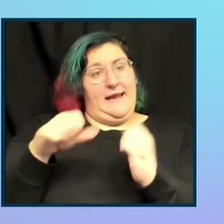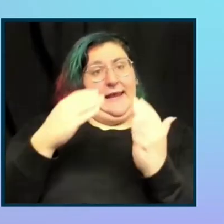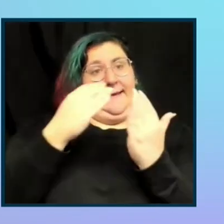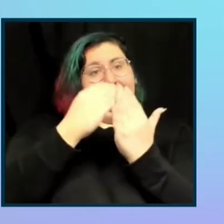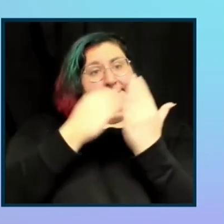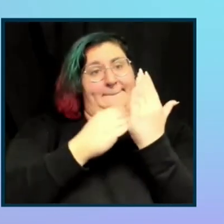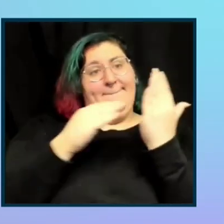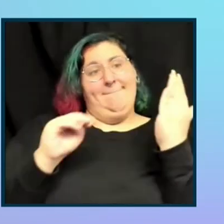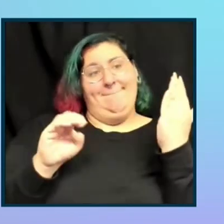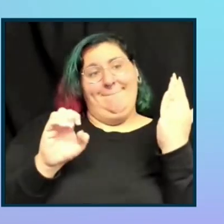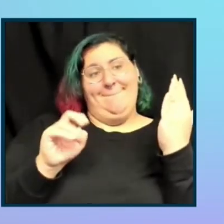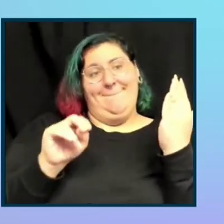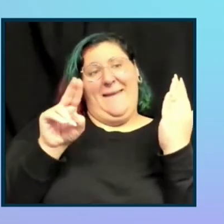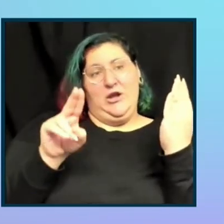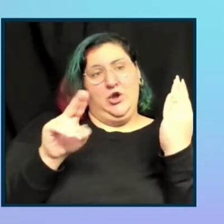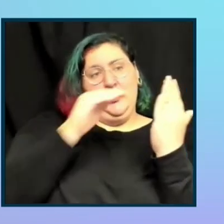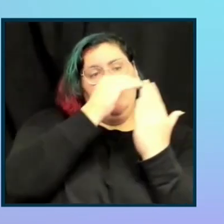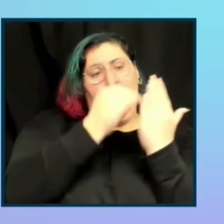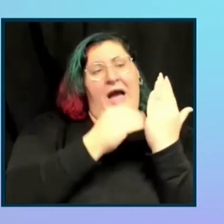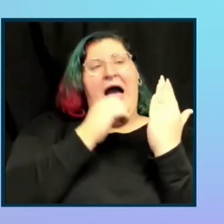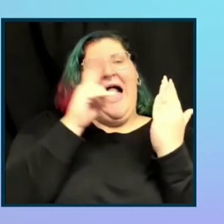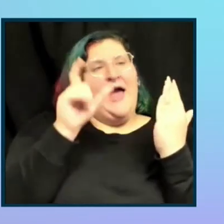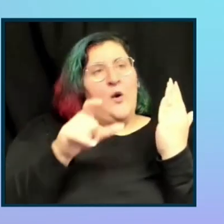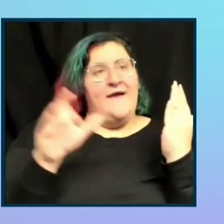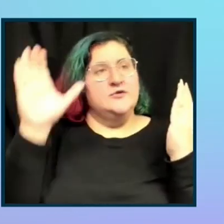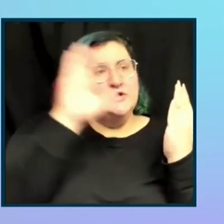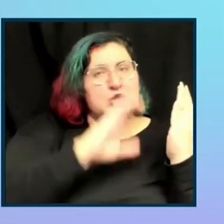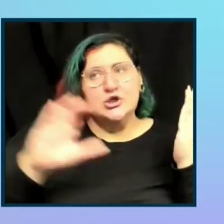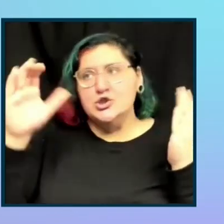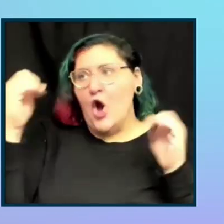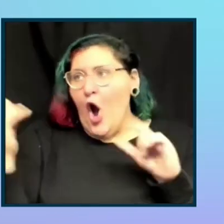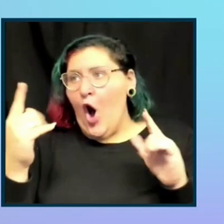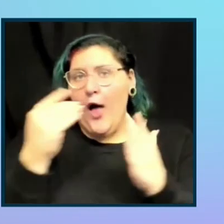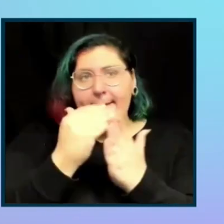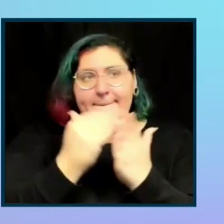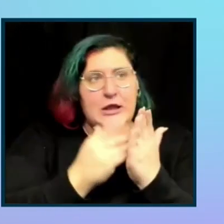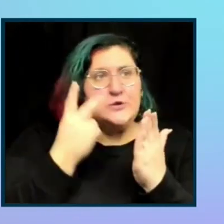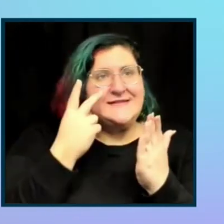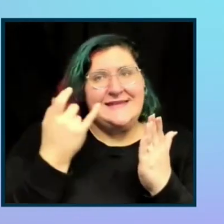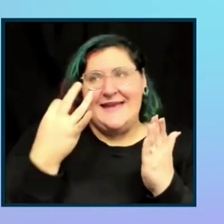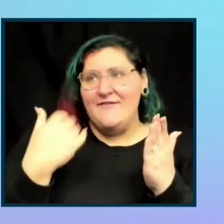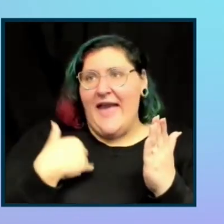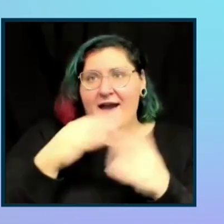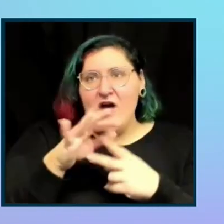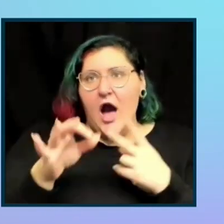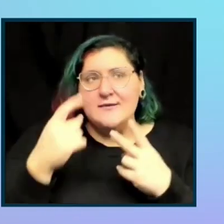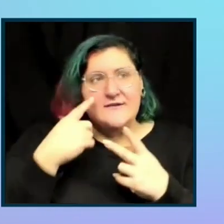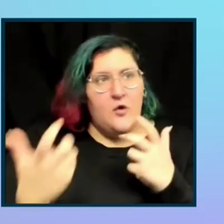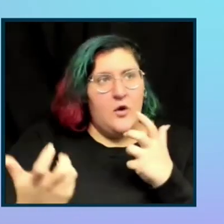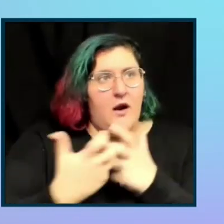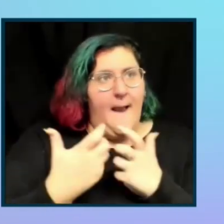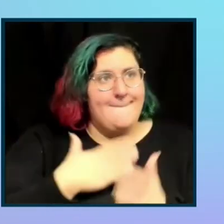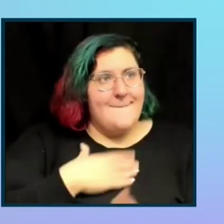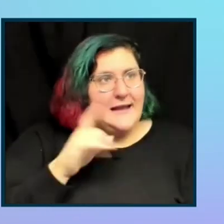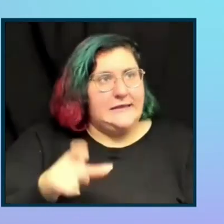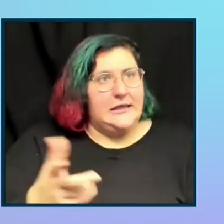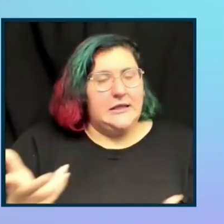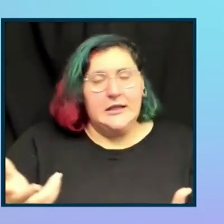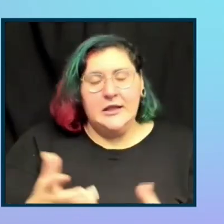menus to see if there's an option that I need. So things like I don't know, auto AEM or you know, navigation and traverse assist or audio cues volumes